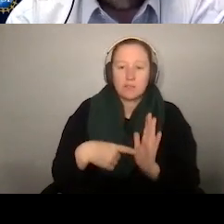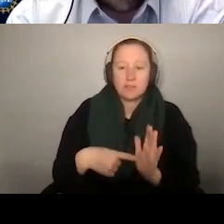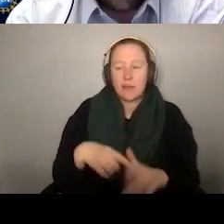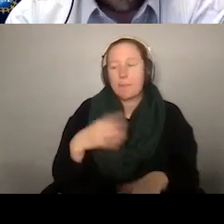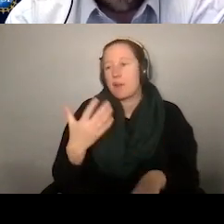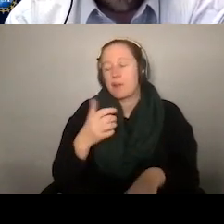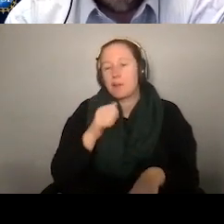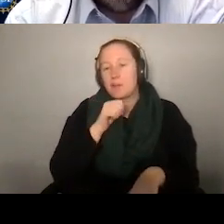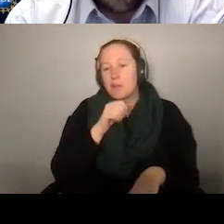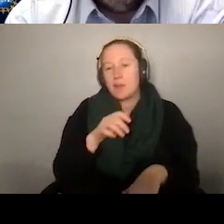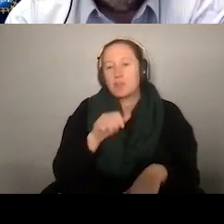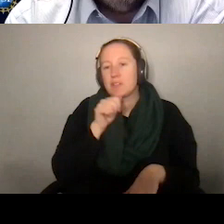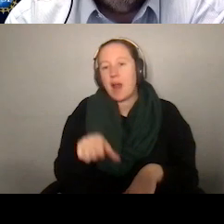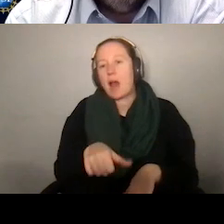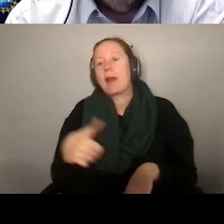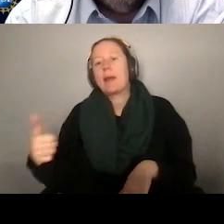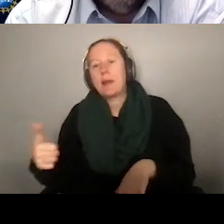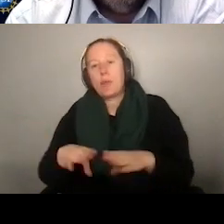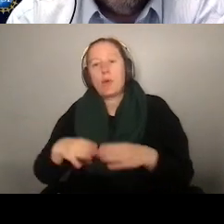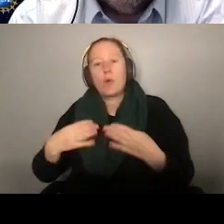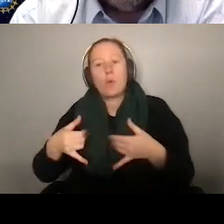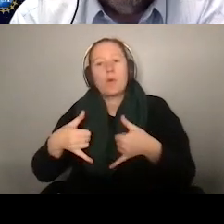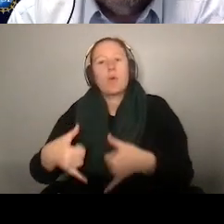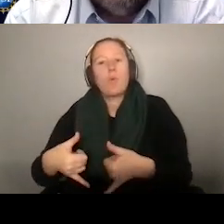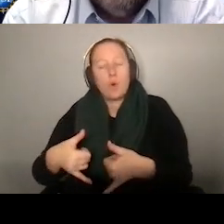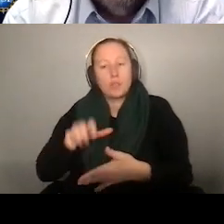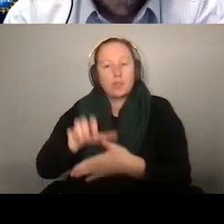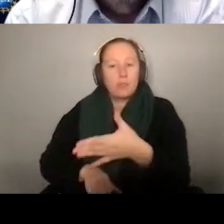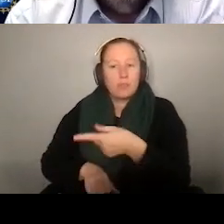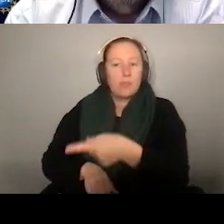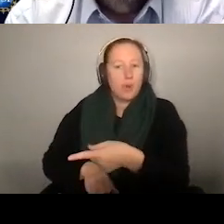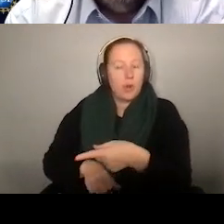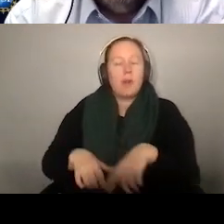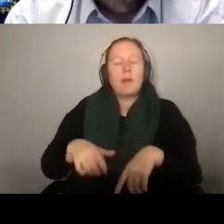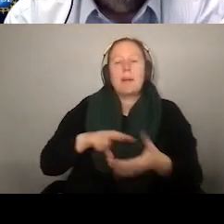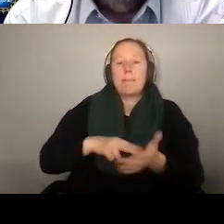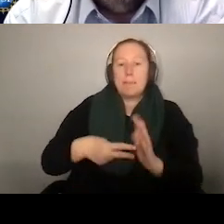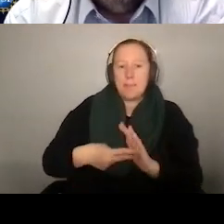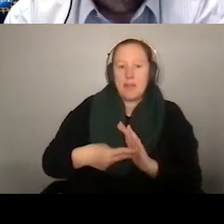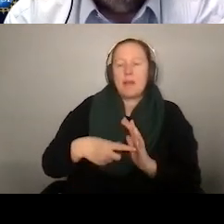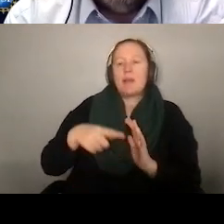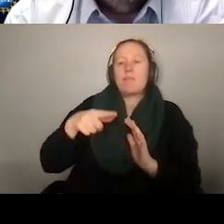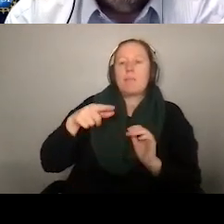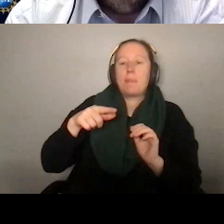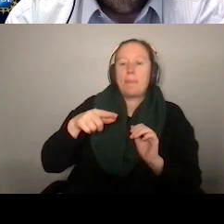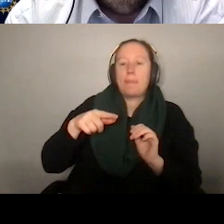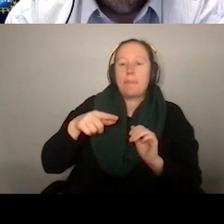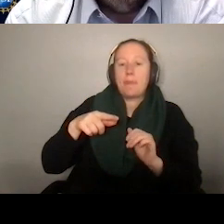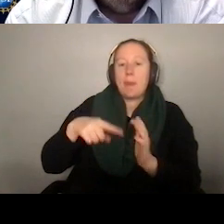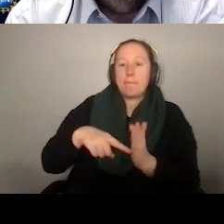another open award to offset the credit against, submitting remittances to NSF online through pay.gov